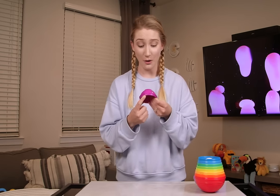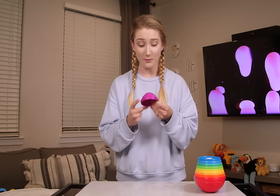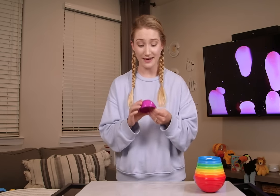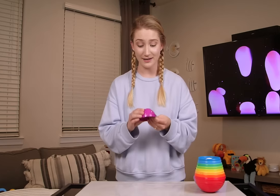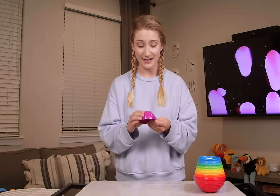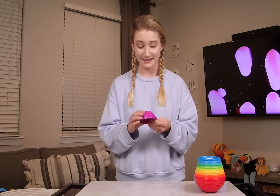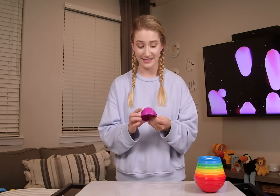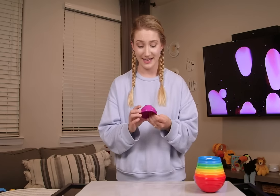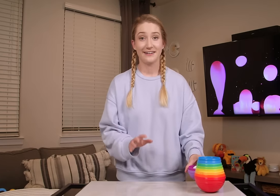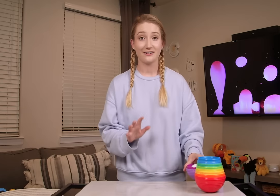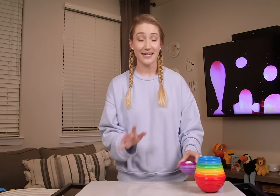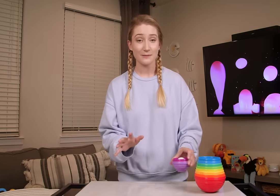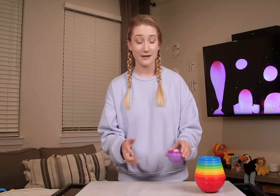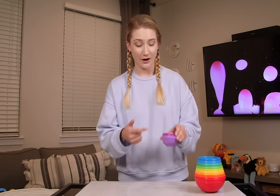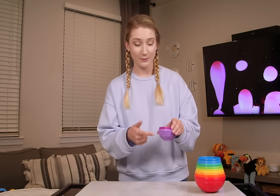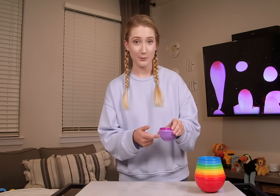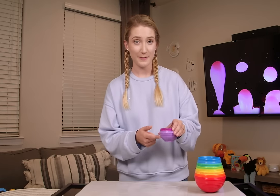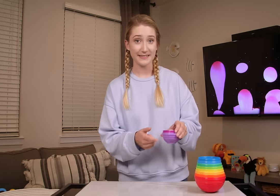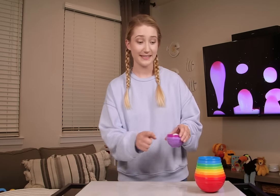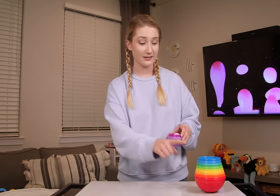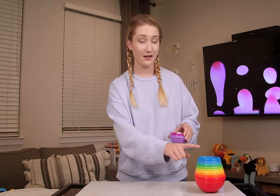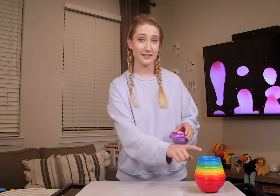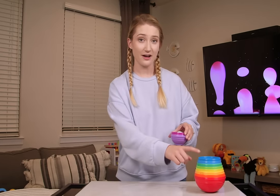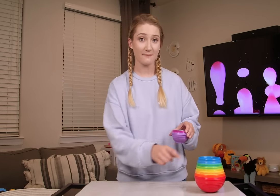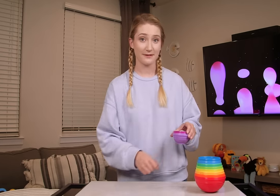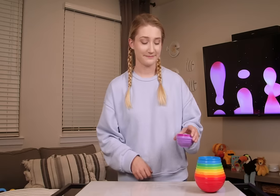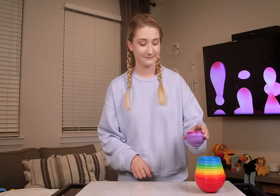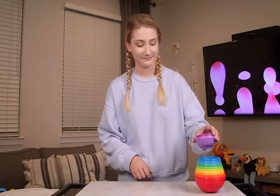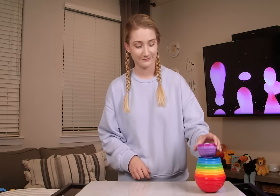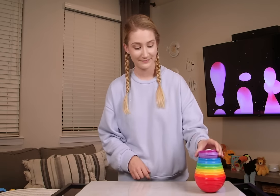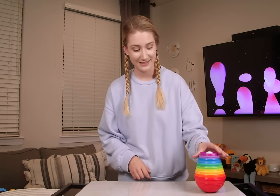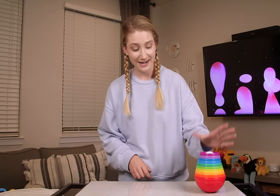Oh my goodness! Now let's put our purple pieces on the top. Ta da!